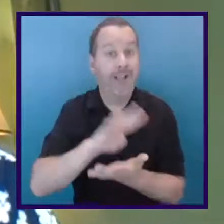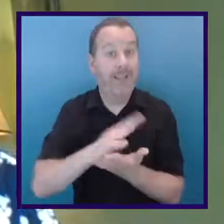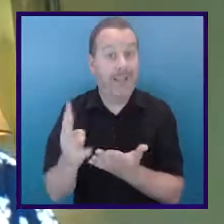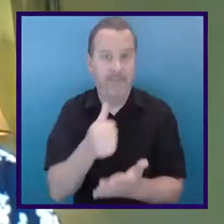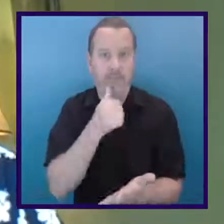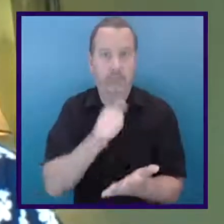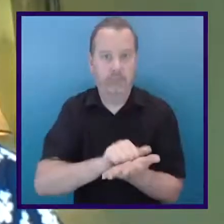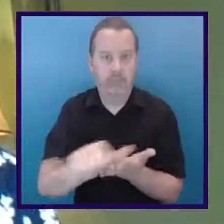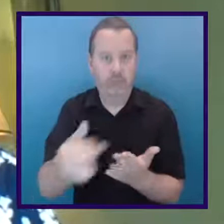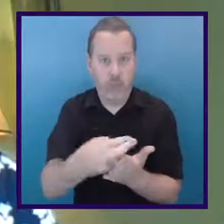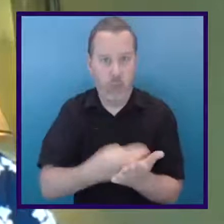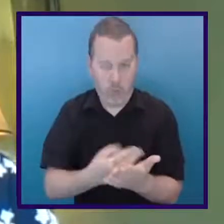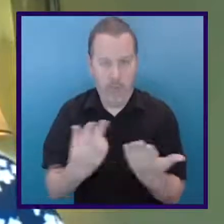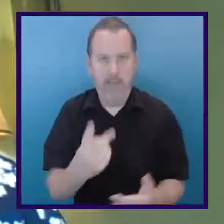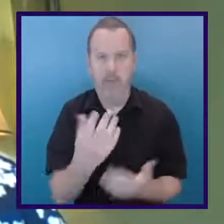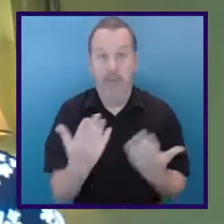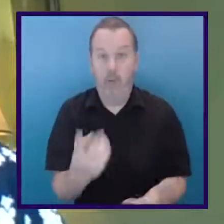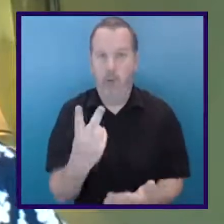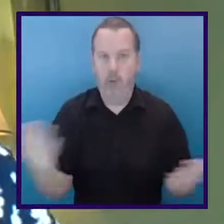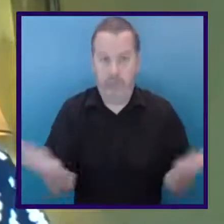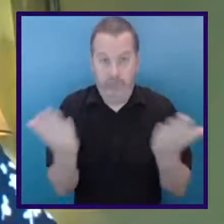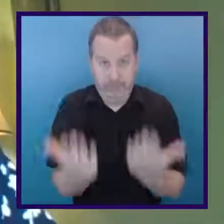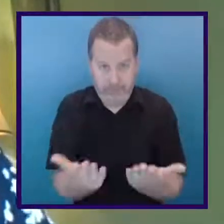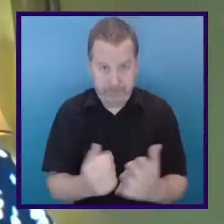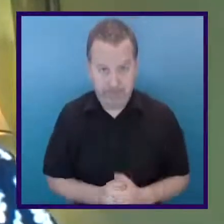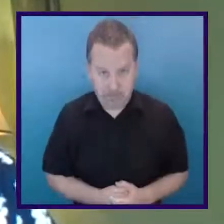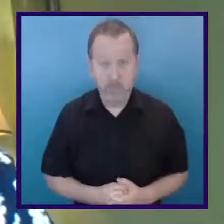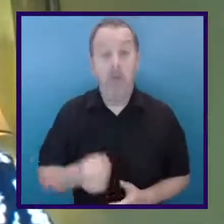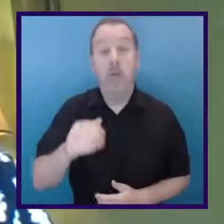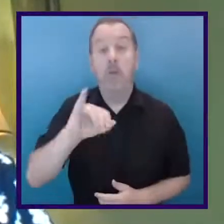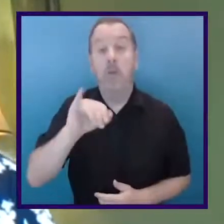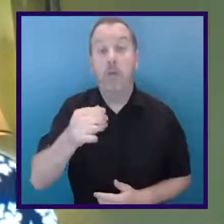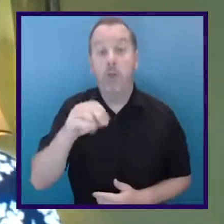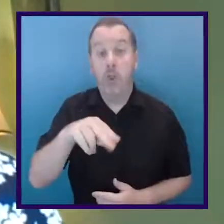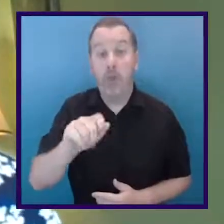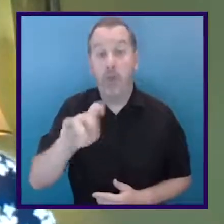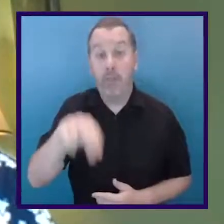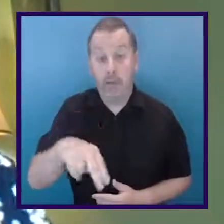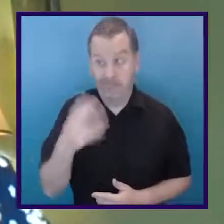As Jonathan mentioned, please do join in today's conversation by commenting and asking questions,